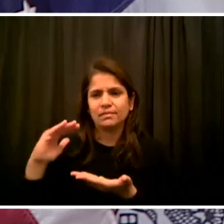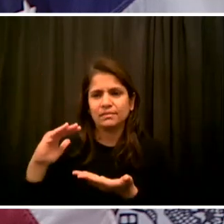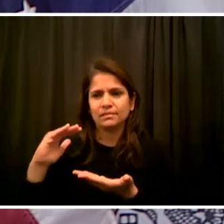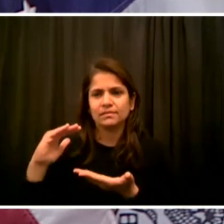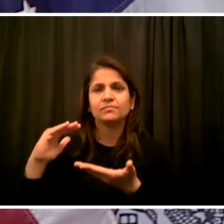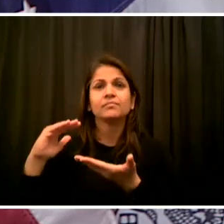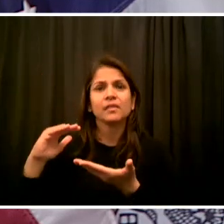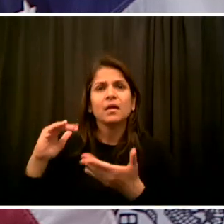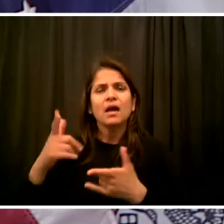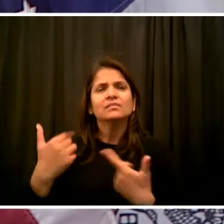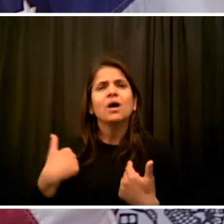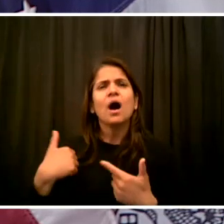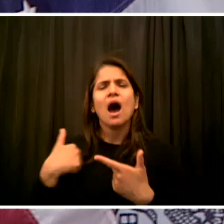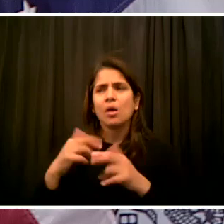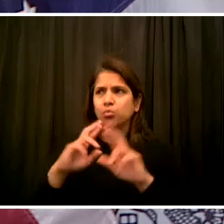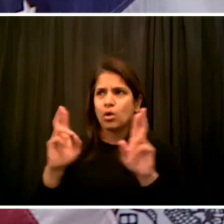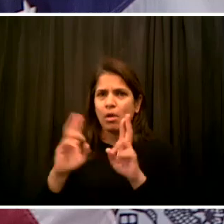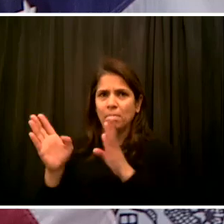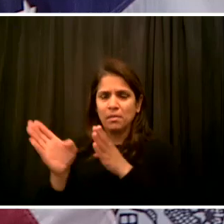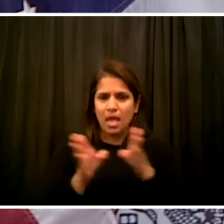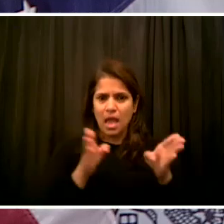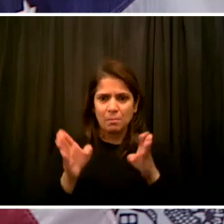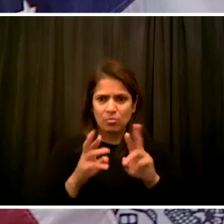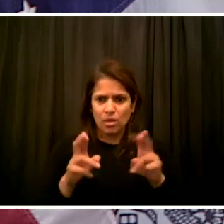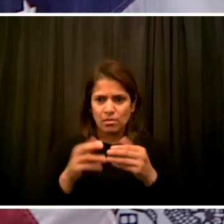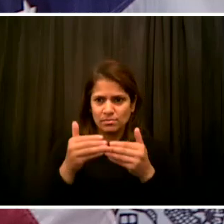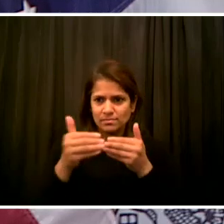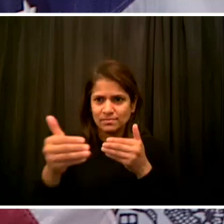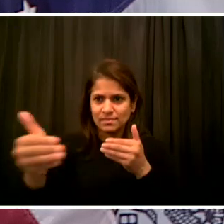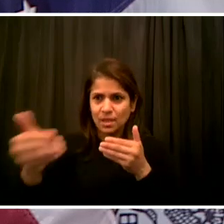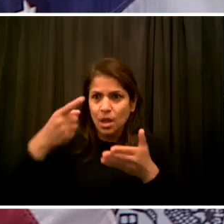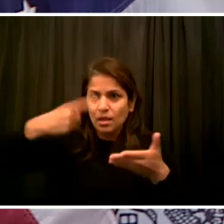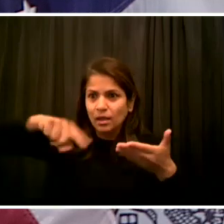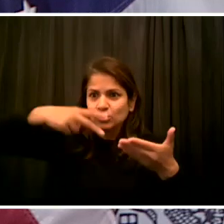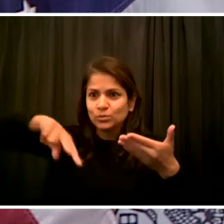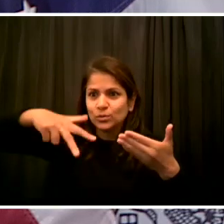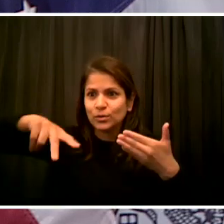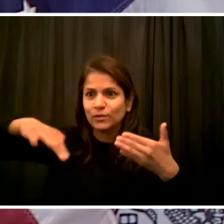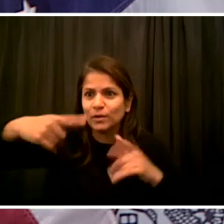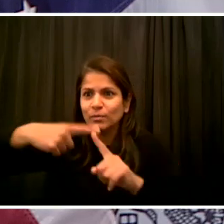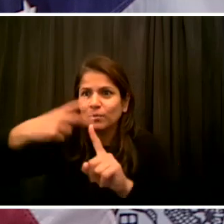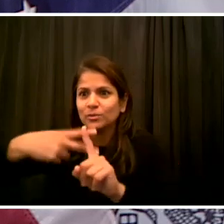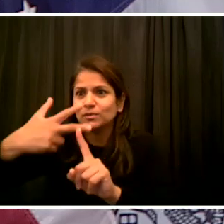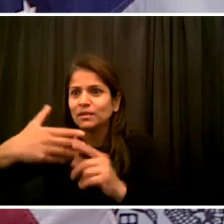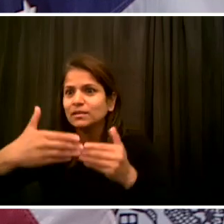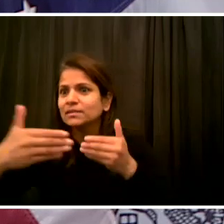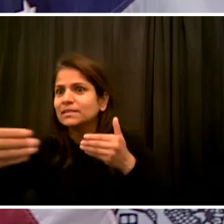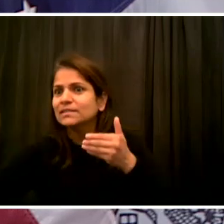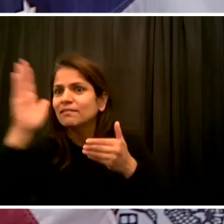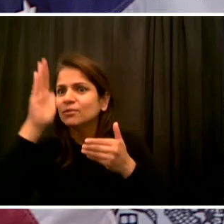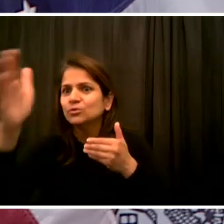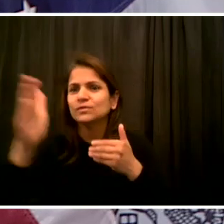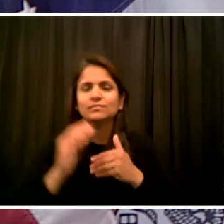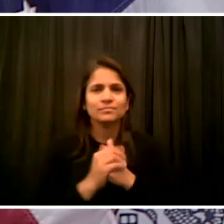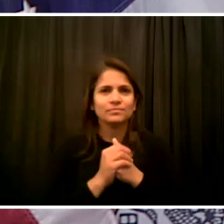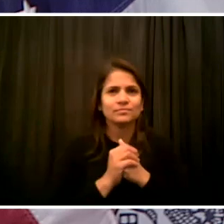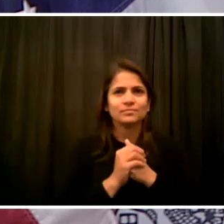GRADUALLY GET CSELOR TO NORMAL. AND WE'LL BE READY FOR WHATVEERI S THROWN AT US. NEXT, WE HAVE HENRY FROM